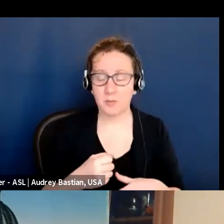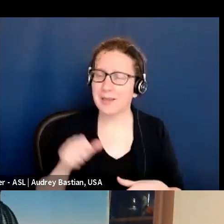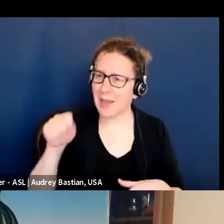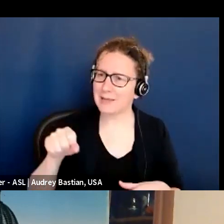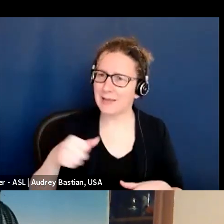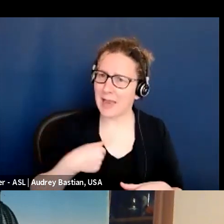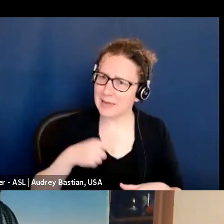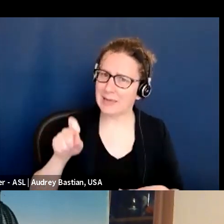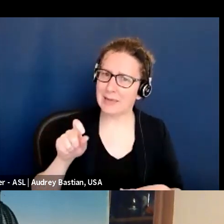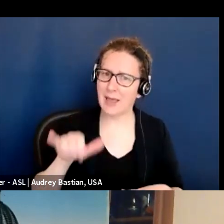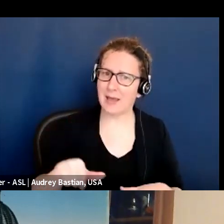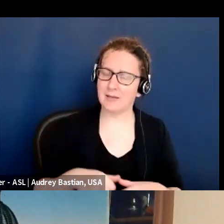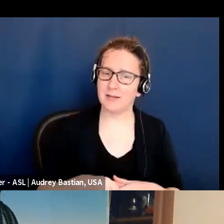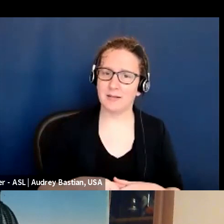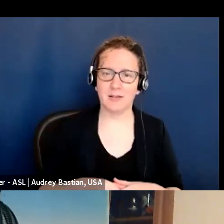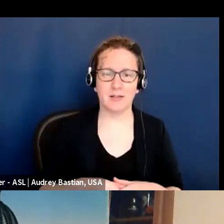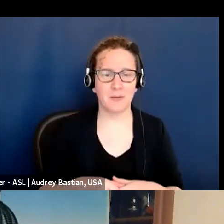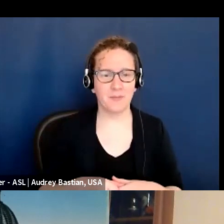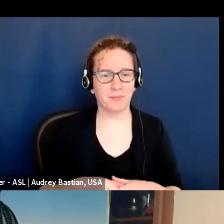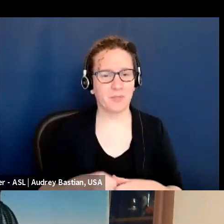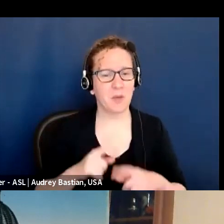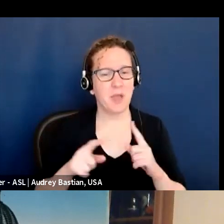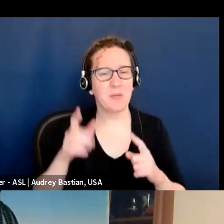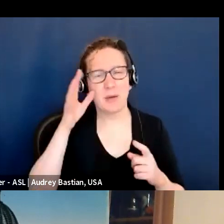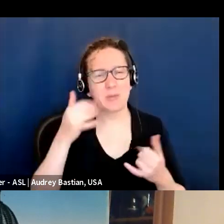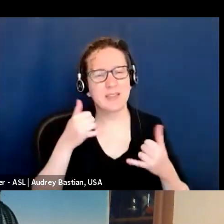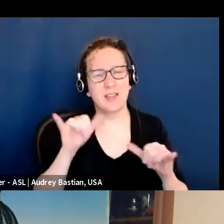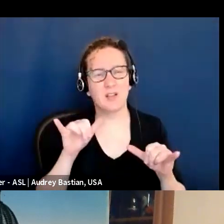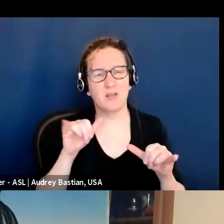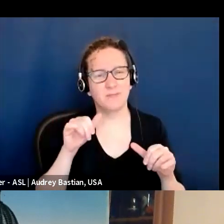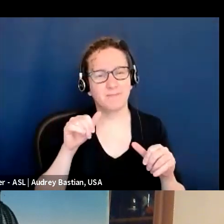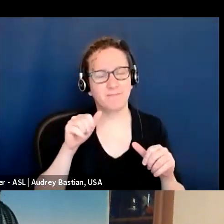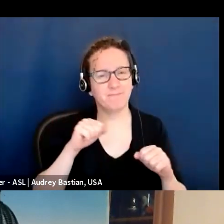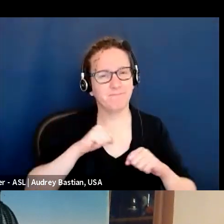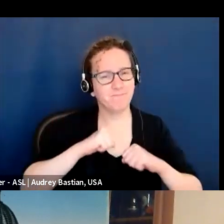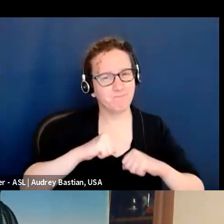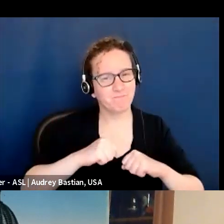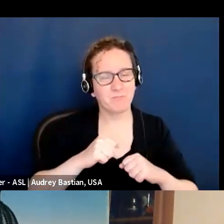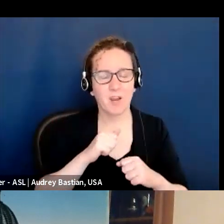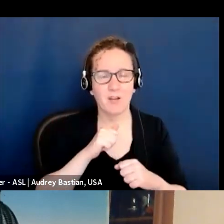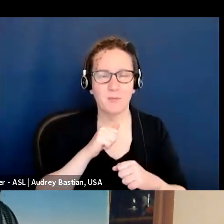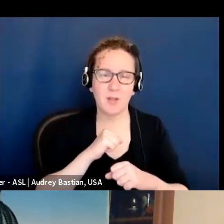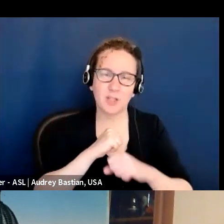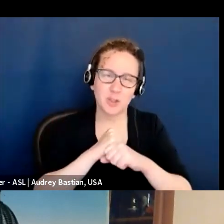But you know, they were still not very sure that I would do that. I don't know why. Because